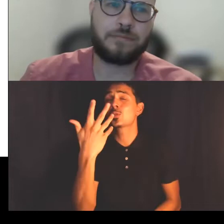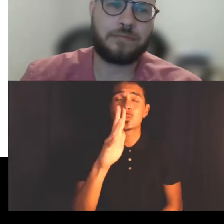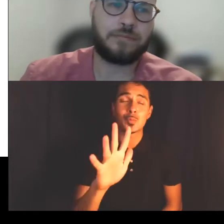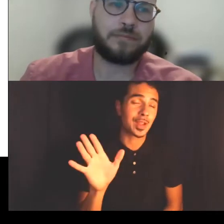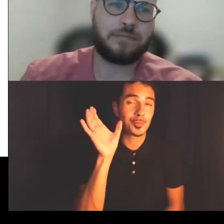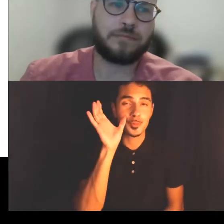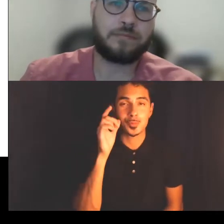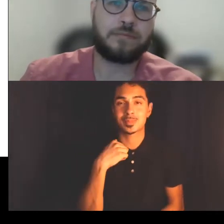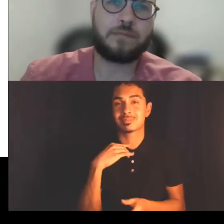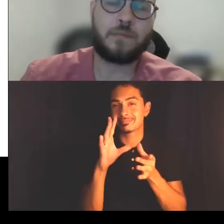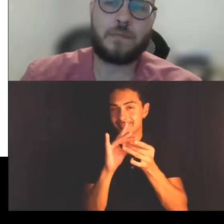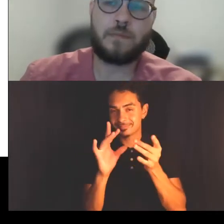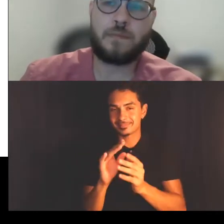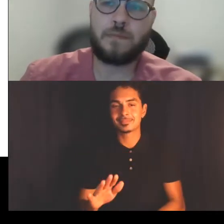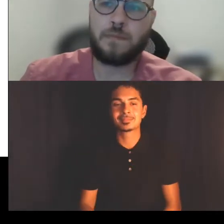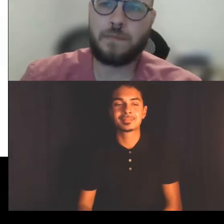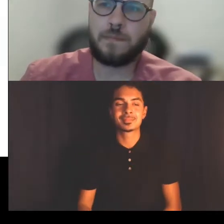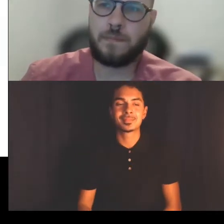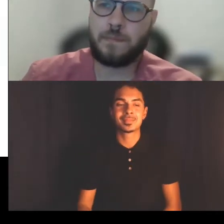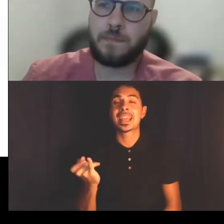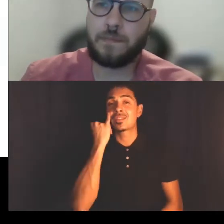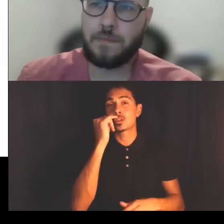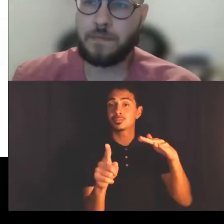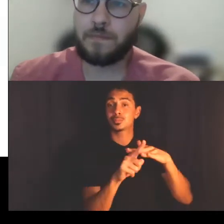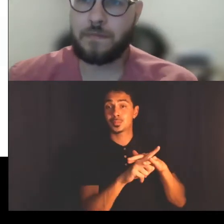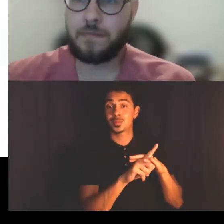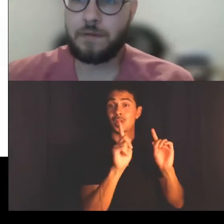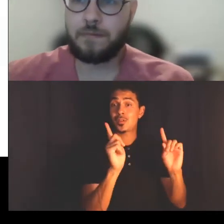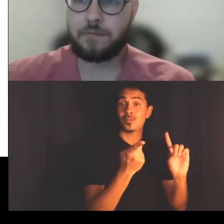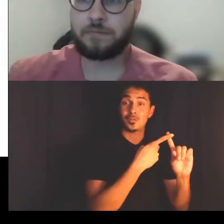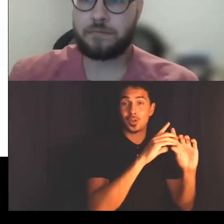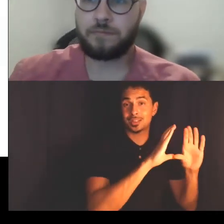if you attended, that I am someone that absolutely believes